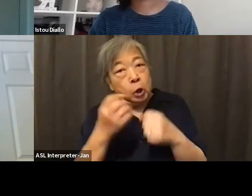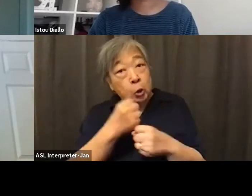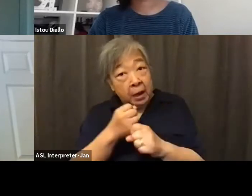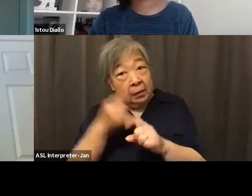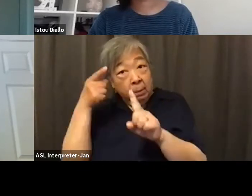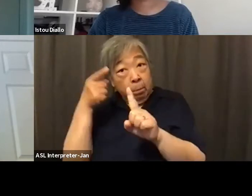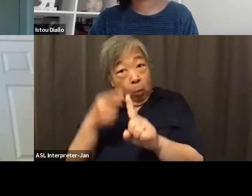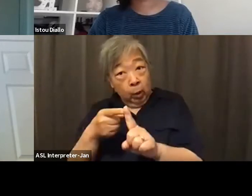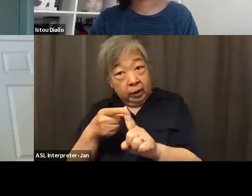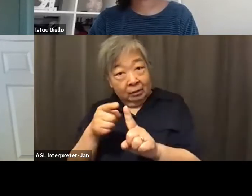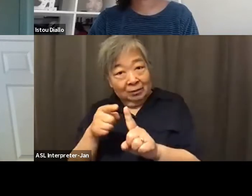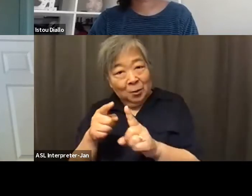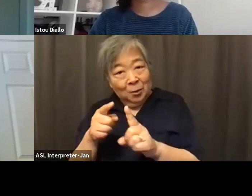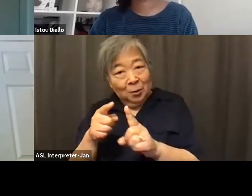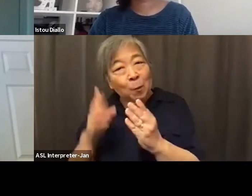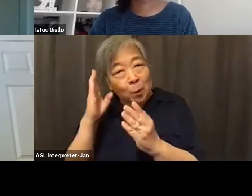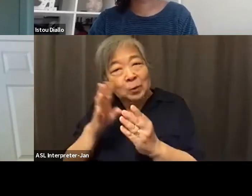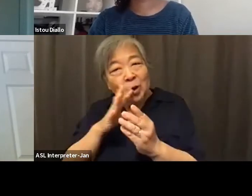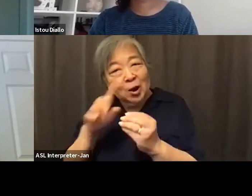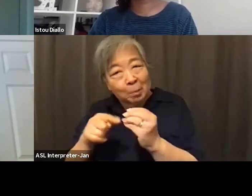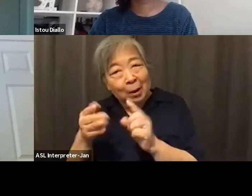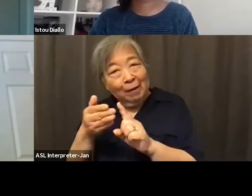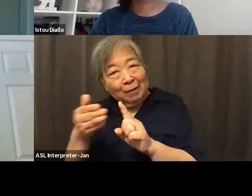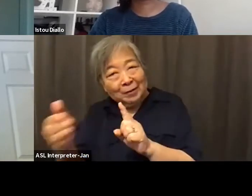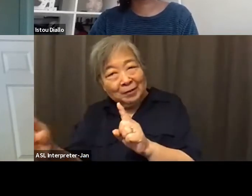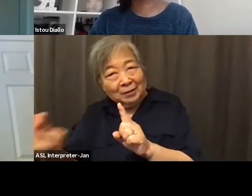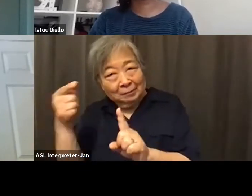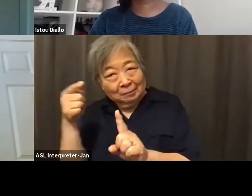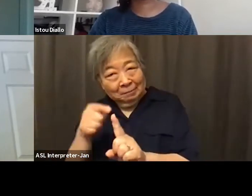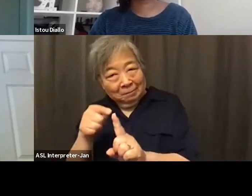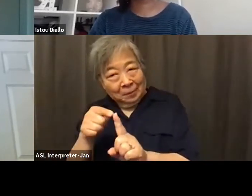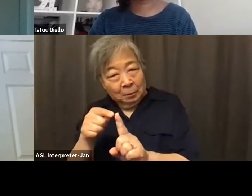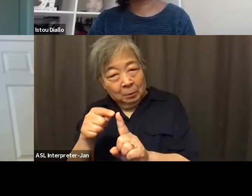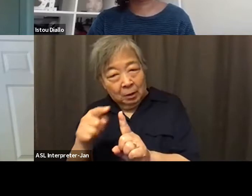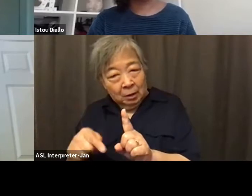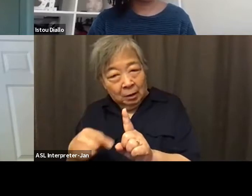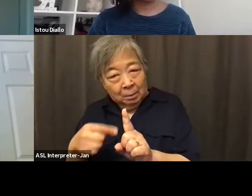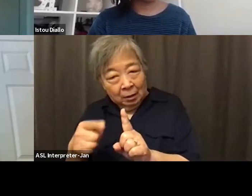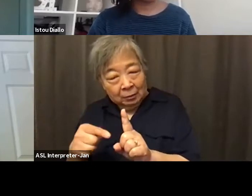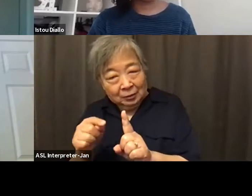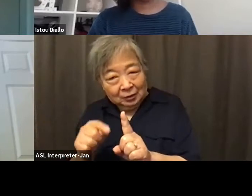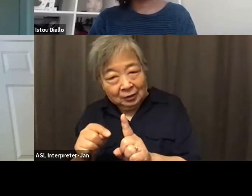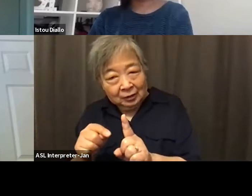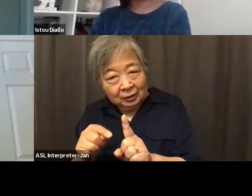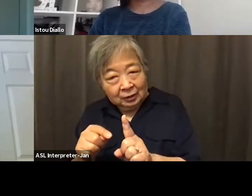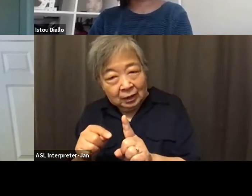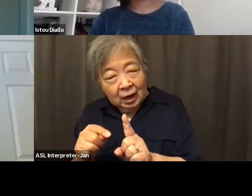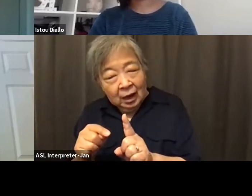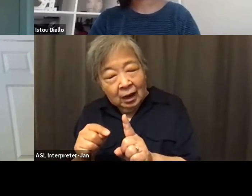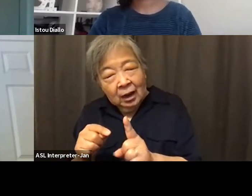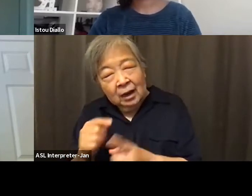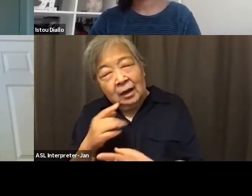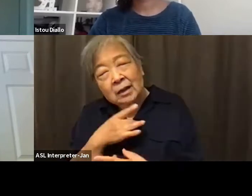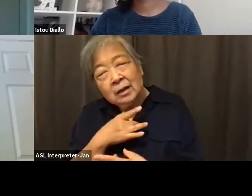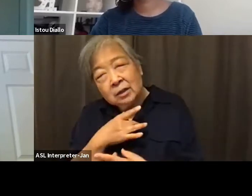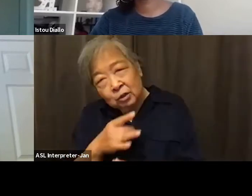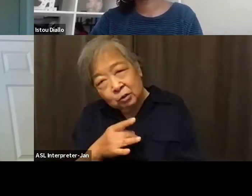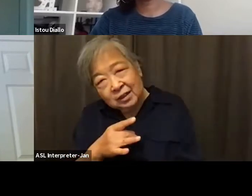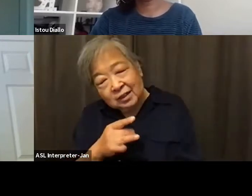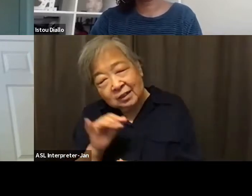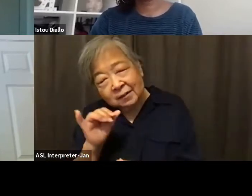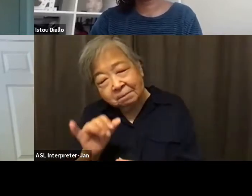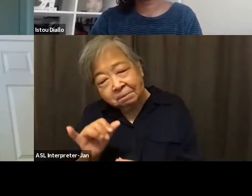to be talking about today during this discussion, and it's interesting also to, you know, learn